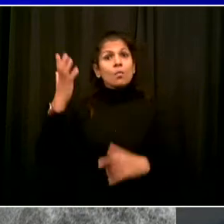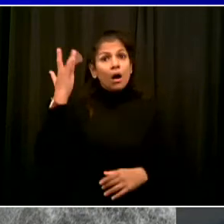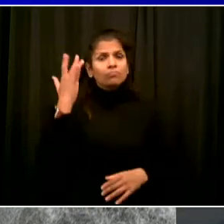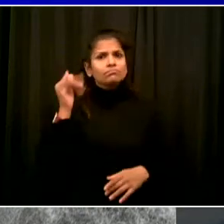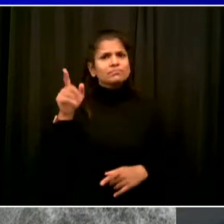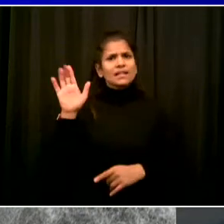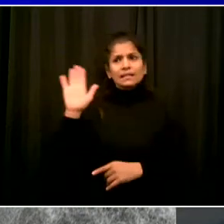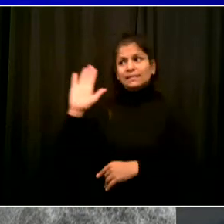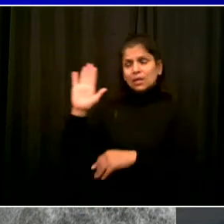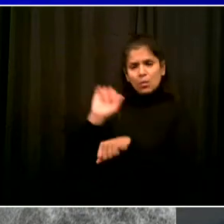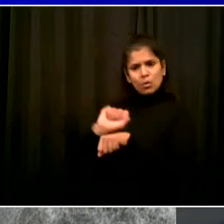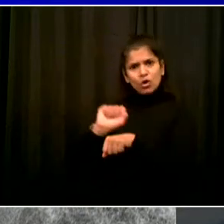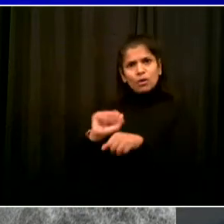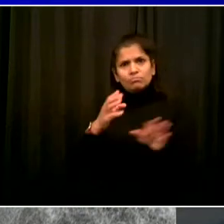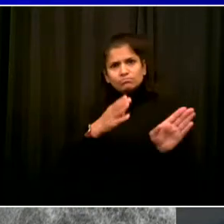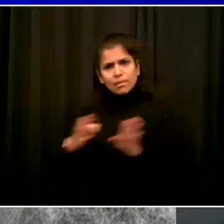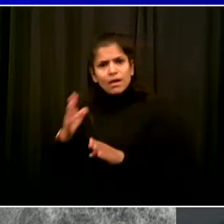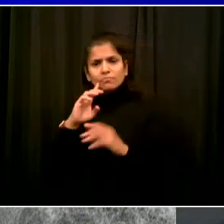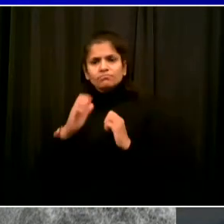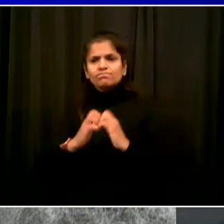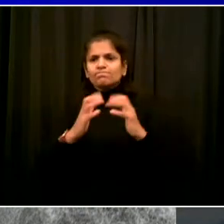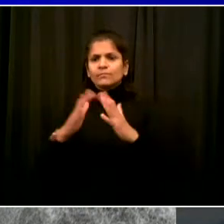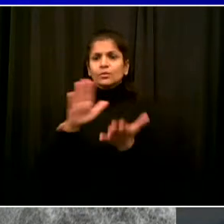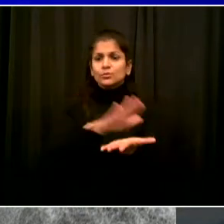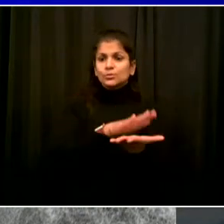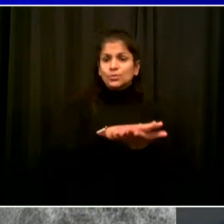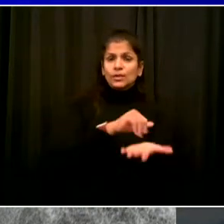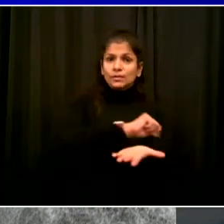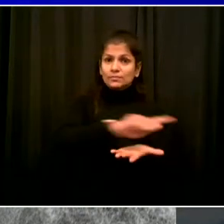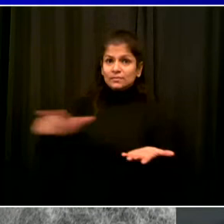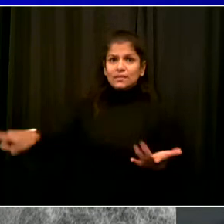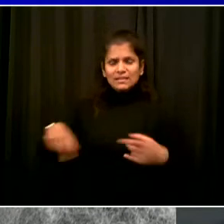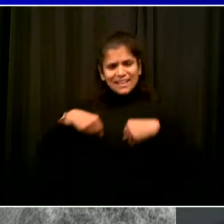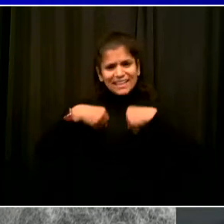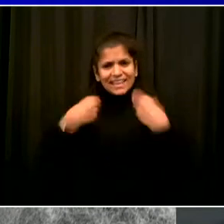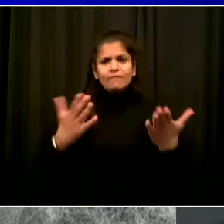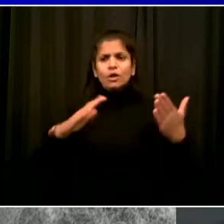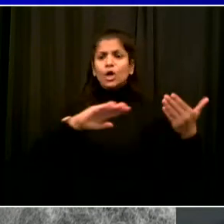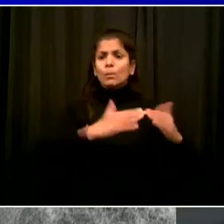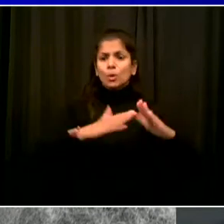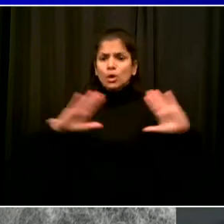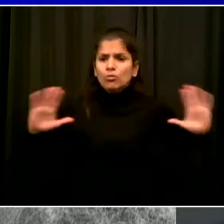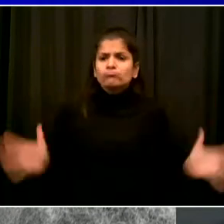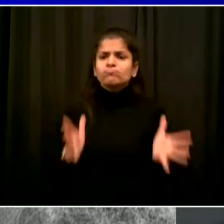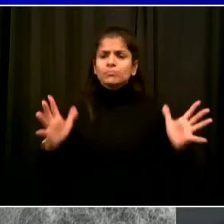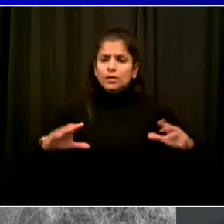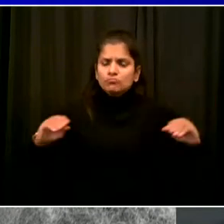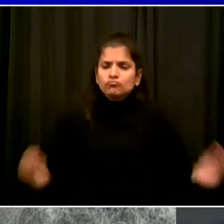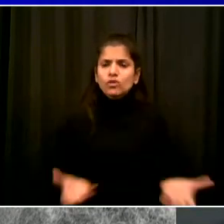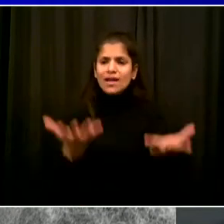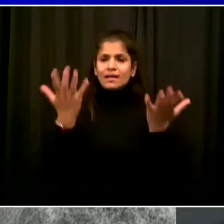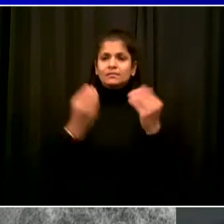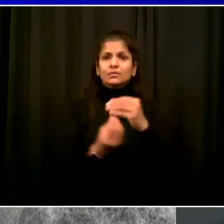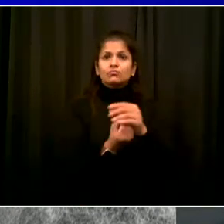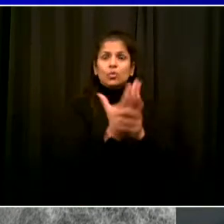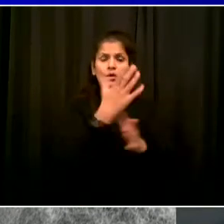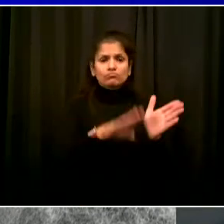SCHOOL PROGRAMS THAT CONTINUE TO THIS DAY. NDA WEHAHAVE BEEEN EXPANDING TO REACH MORE AND